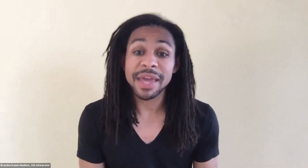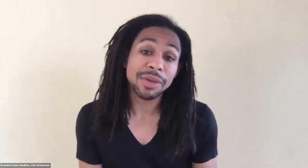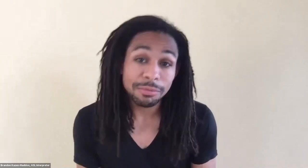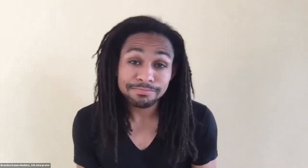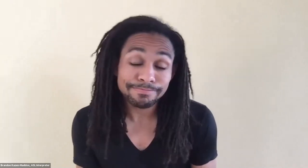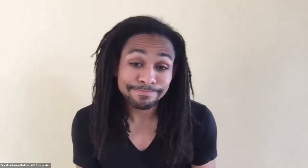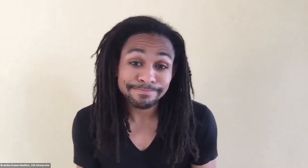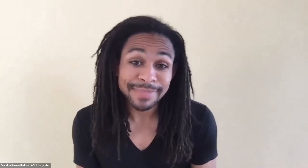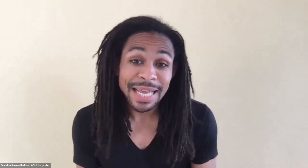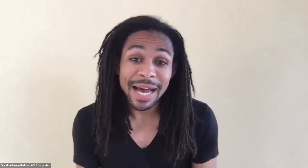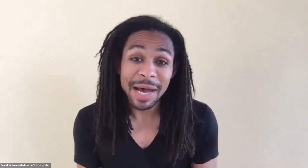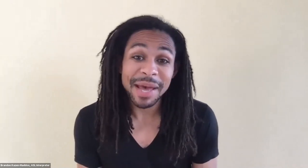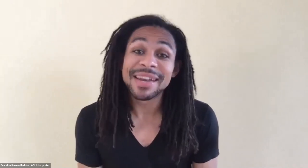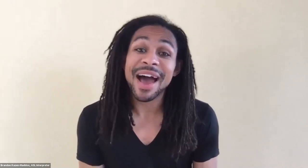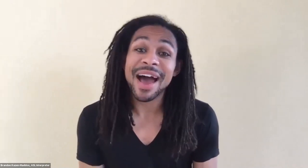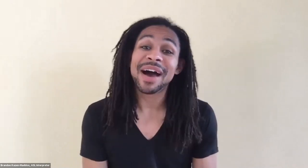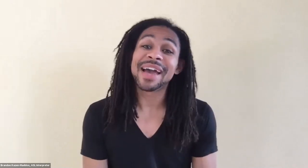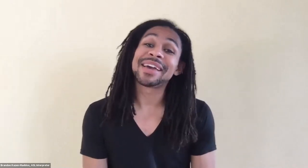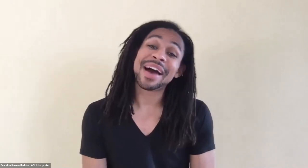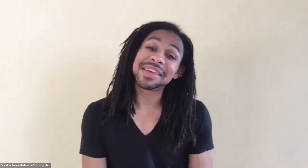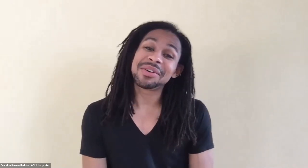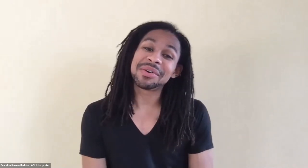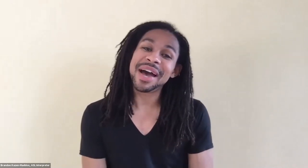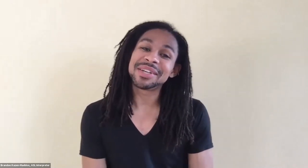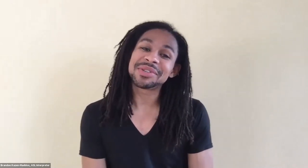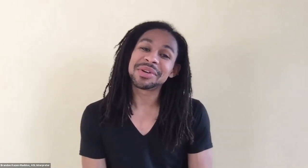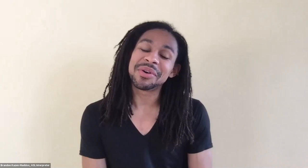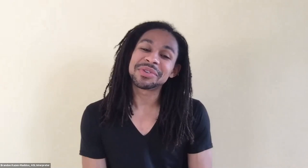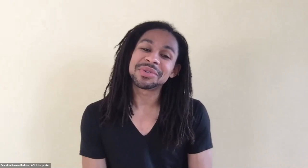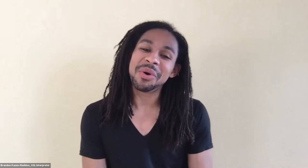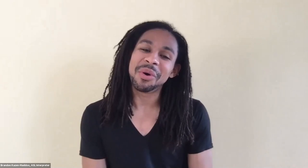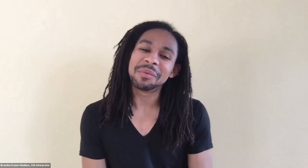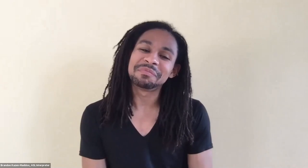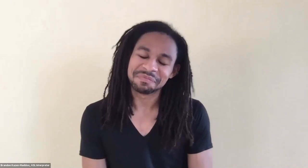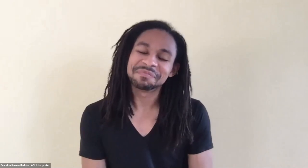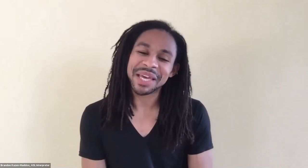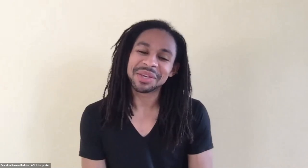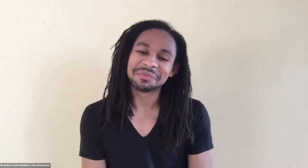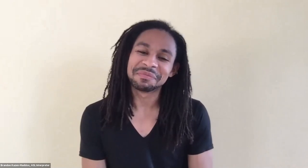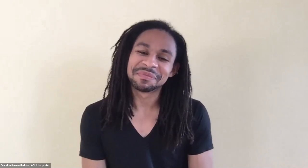Thank you, and now I think I'll go ahead and turn it over to Nikkole, thank you.